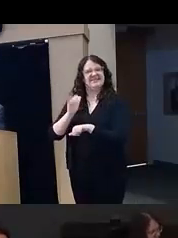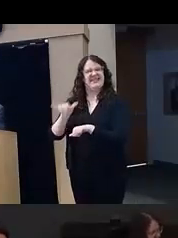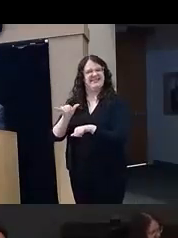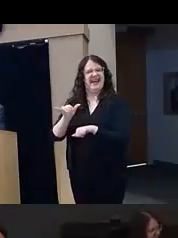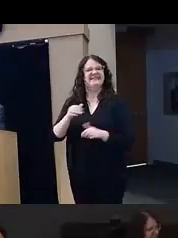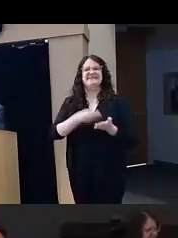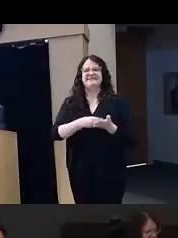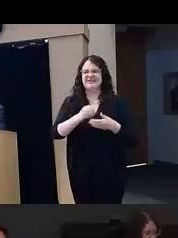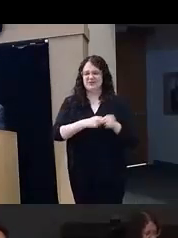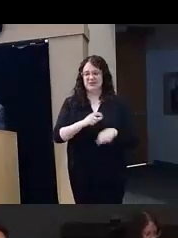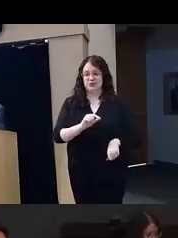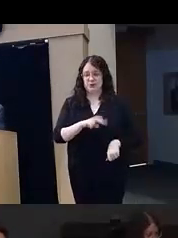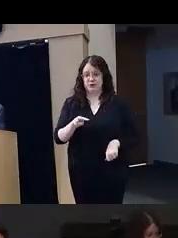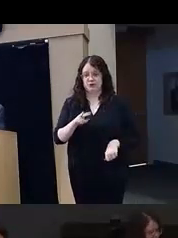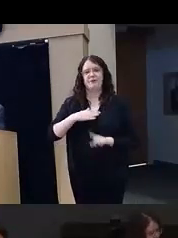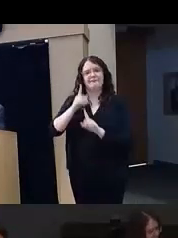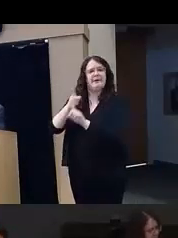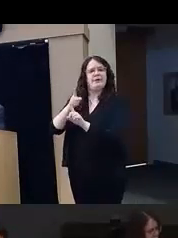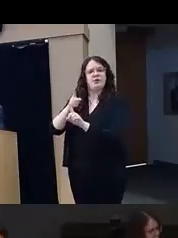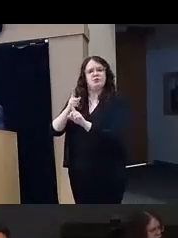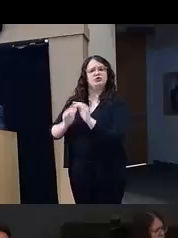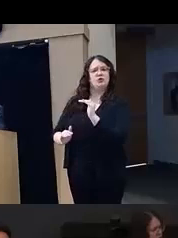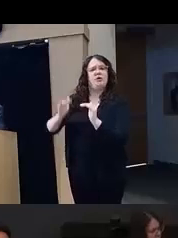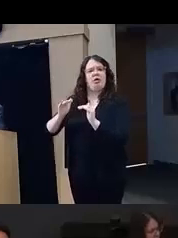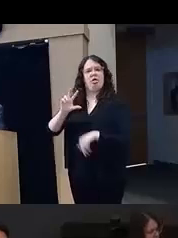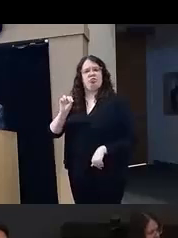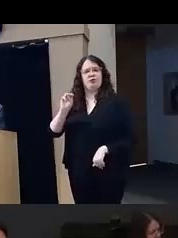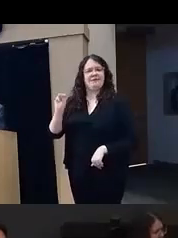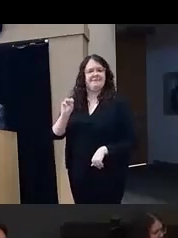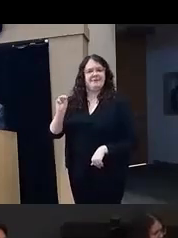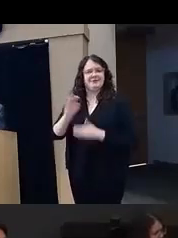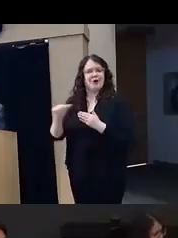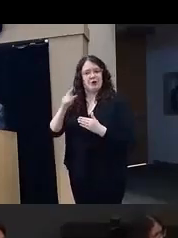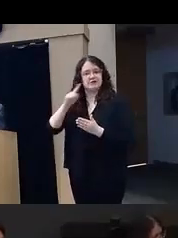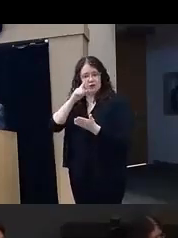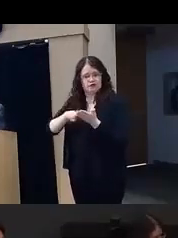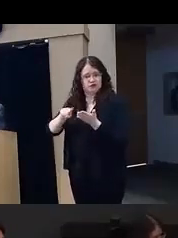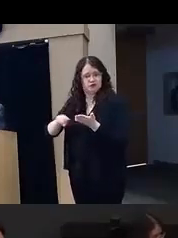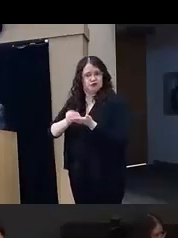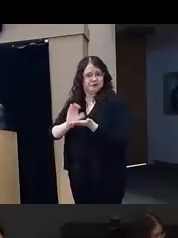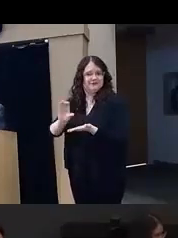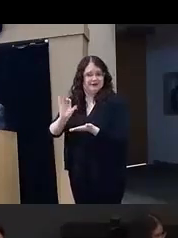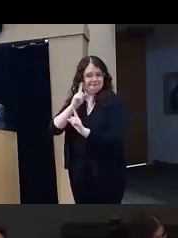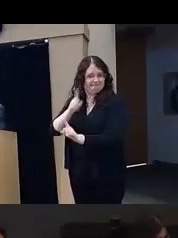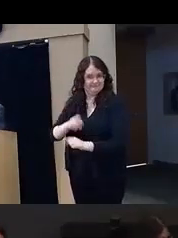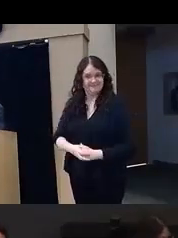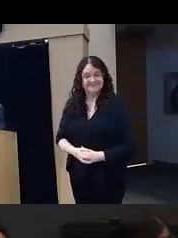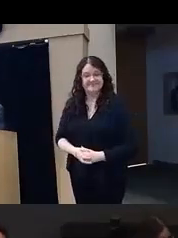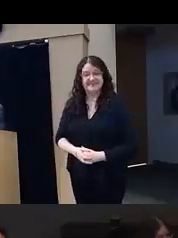to hit 30 million dollar Mark in research funding and uh ironically we hit Denmark